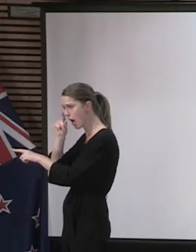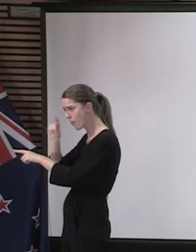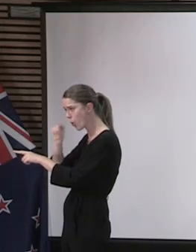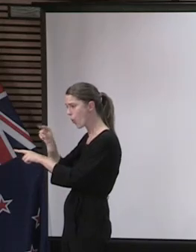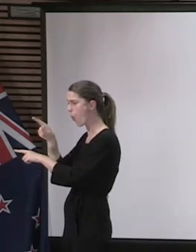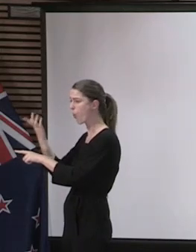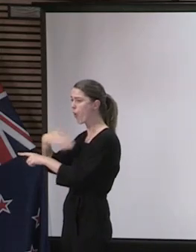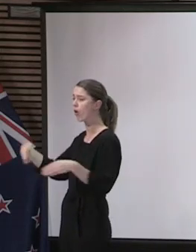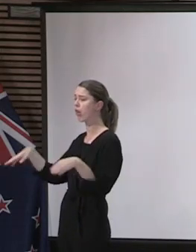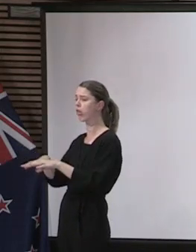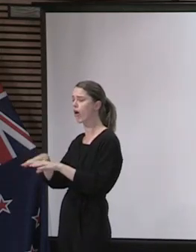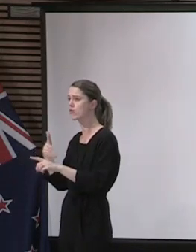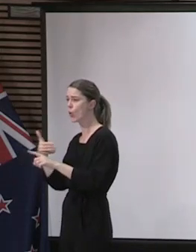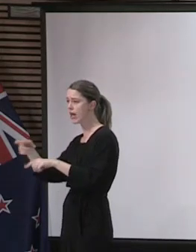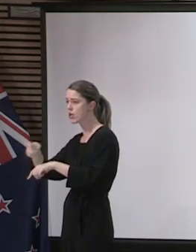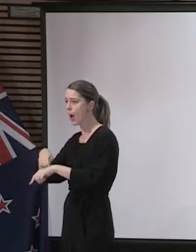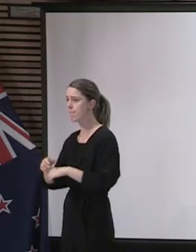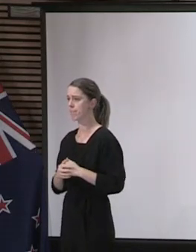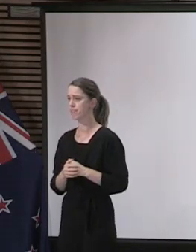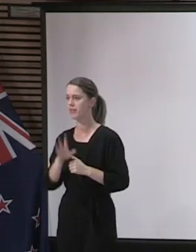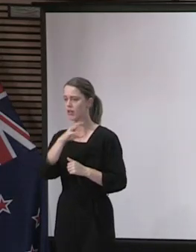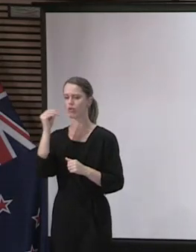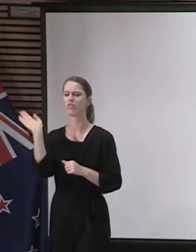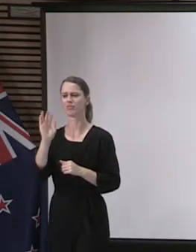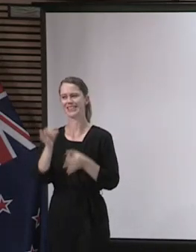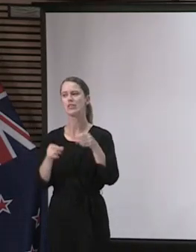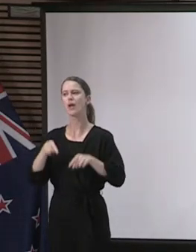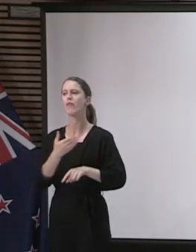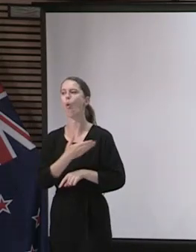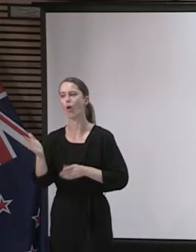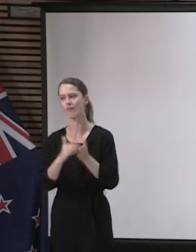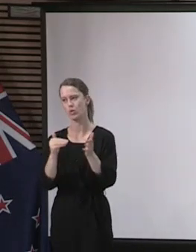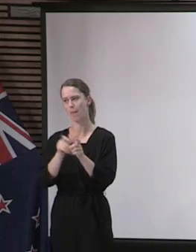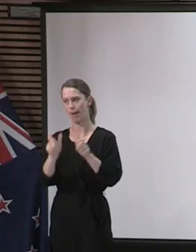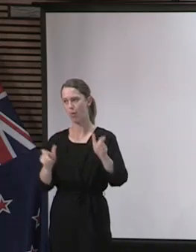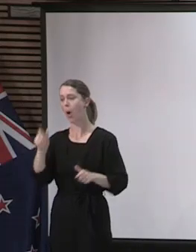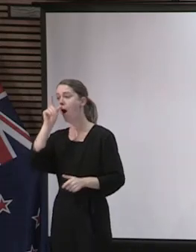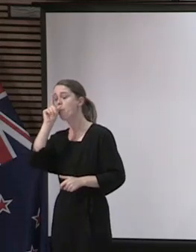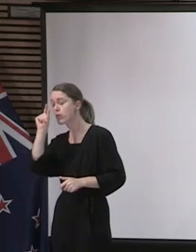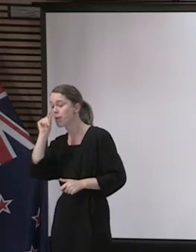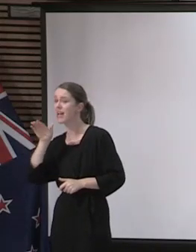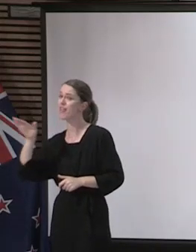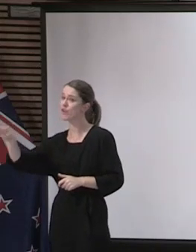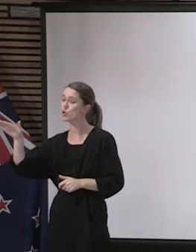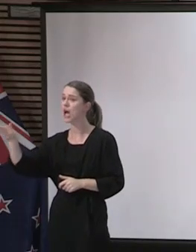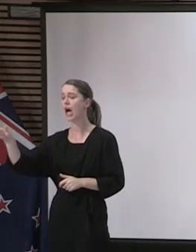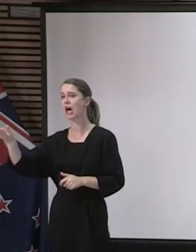those regions to reopen or go to Level 2. Are you open to doing that or is that... PRIME MINISTER JACINDA ARDERN: